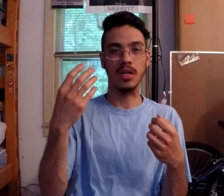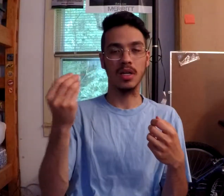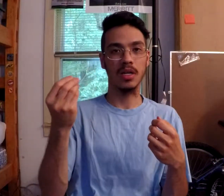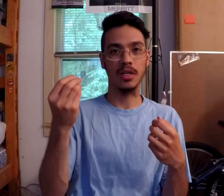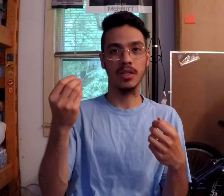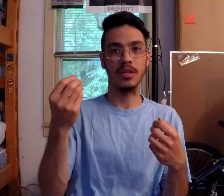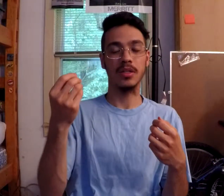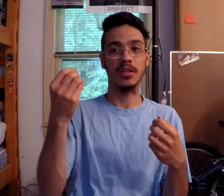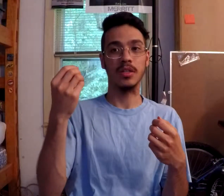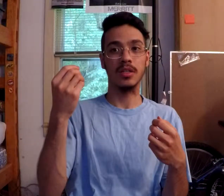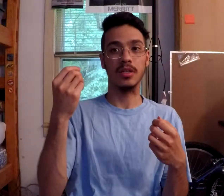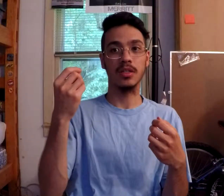And...